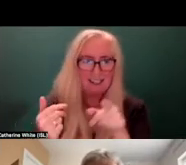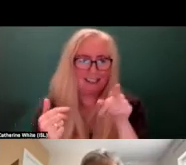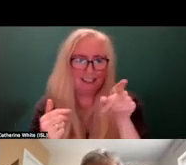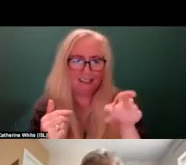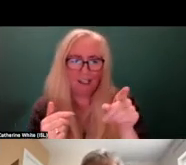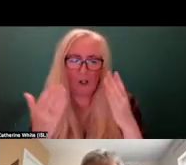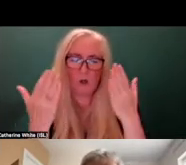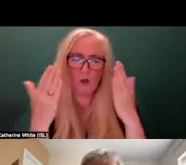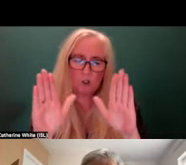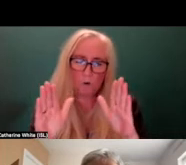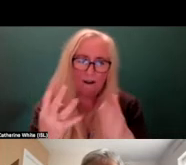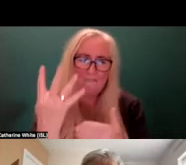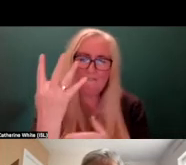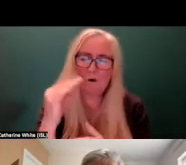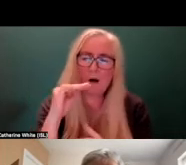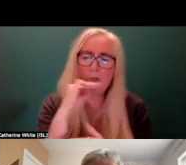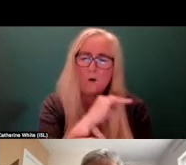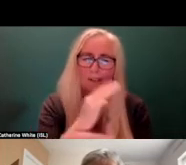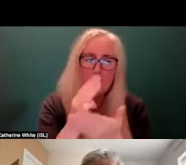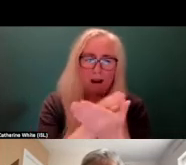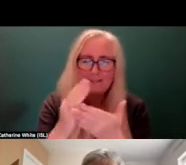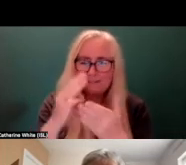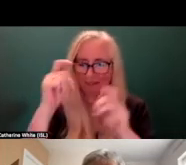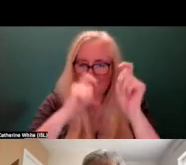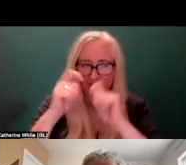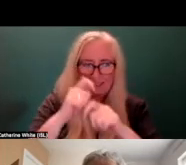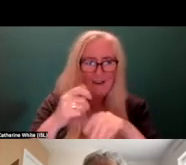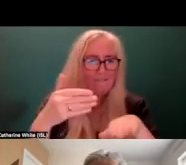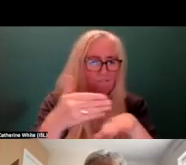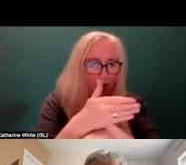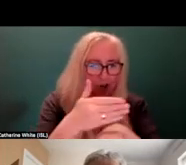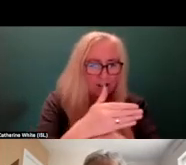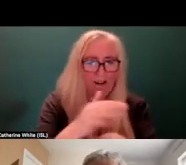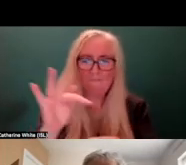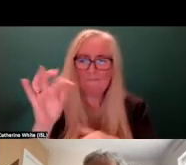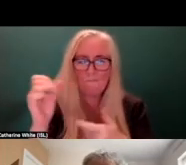And it really focuses on four key considerations around function,